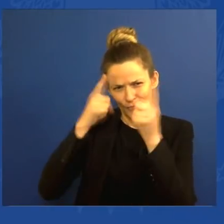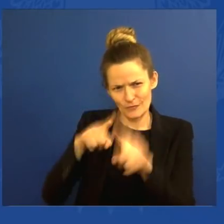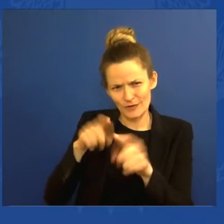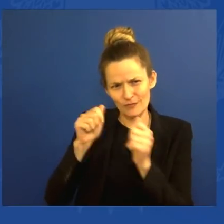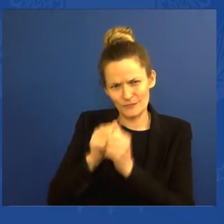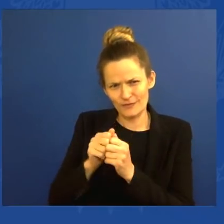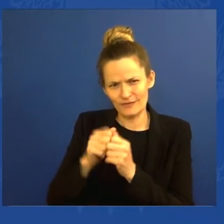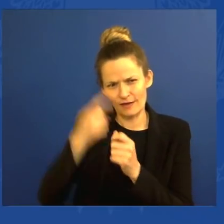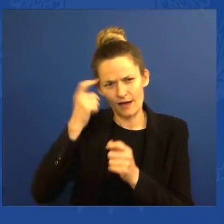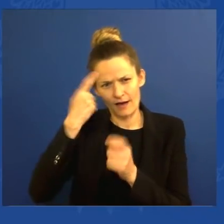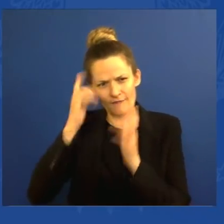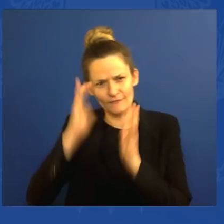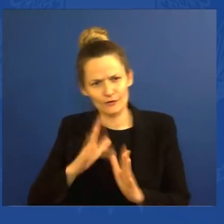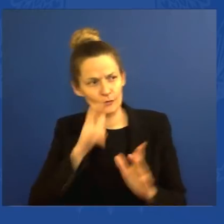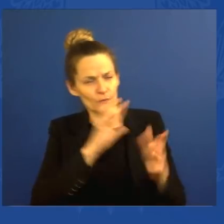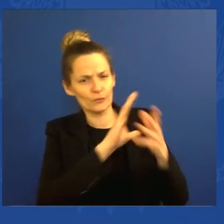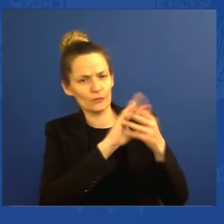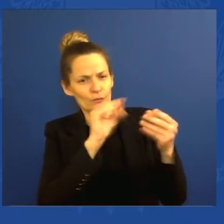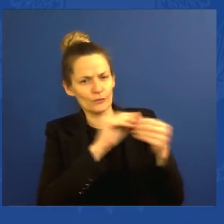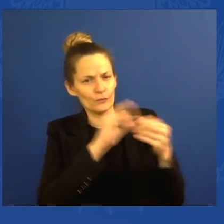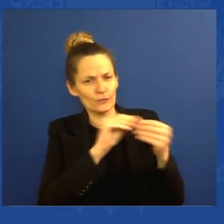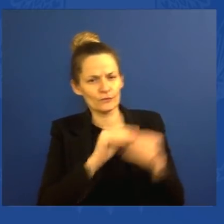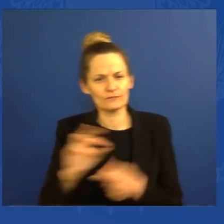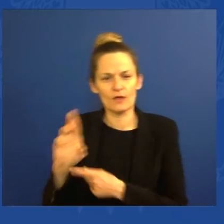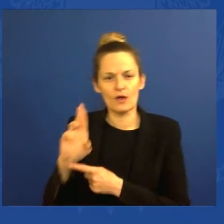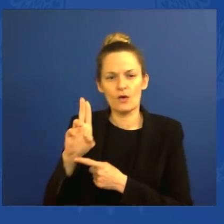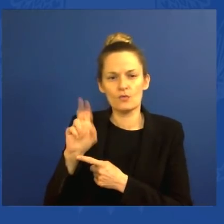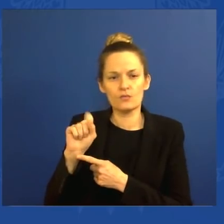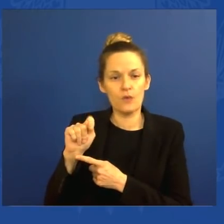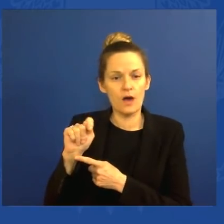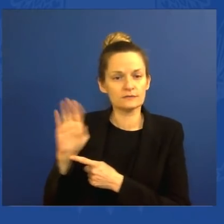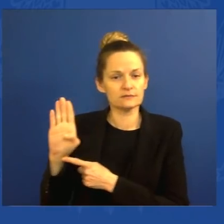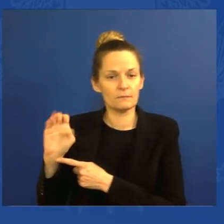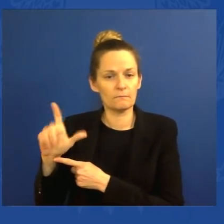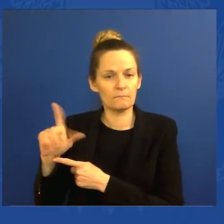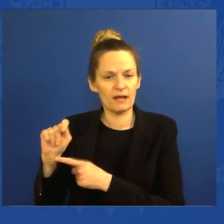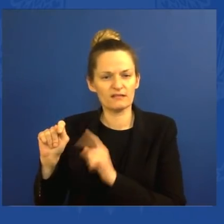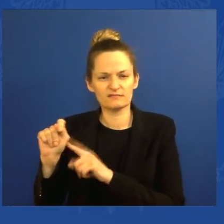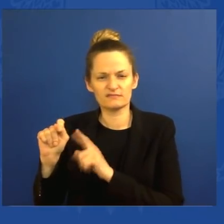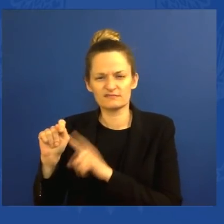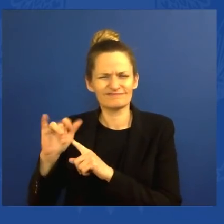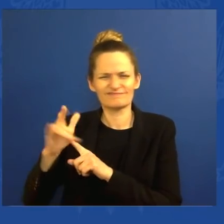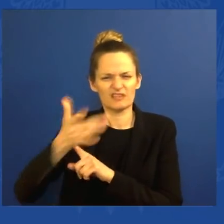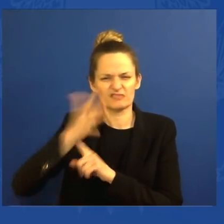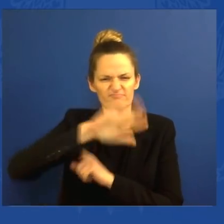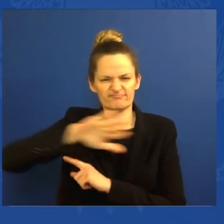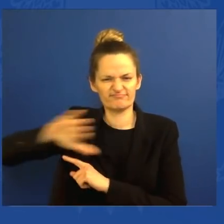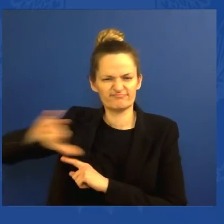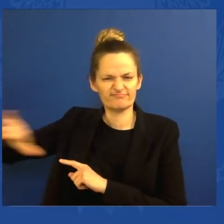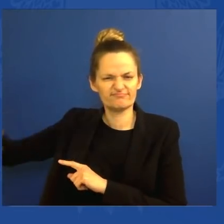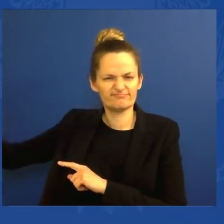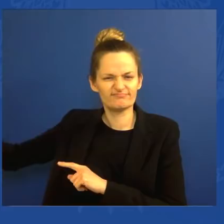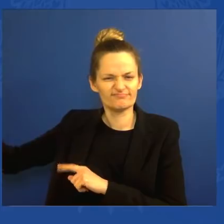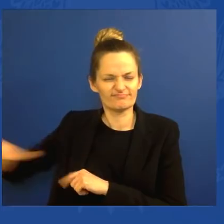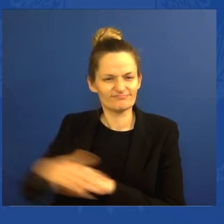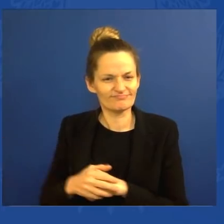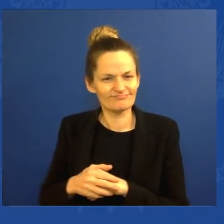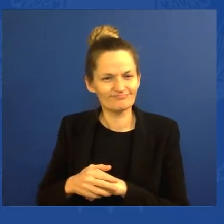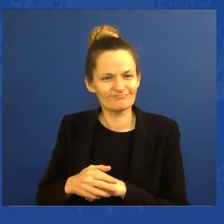Like, the Industrial Midwest today, you see something special is happening. Let me start with you, Governor –- Governor Holcomb from Indiana.